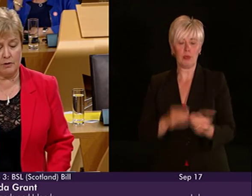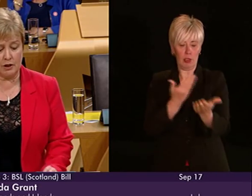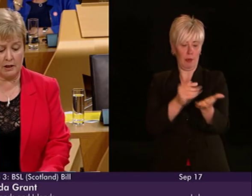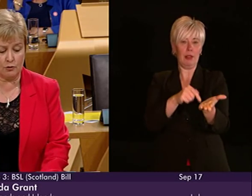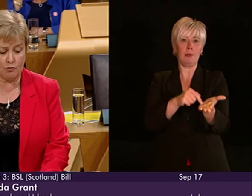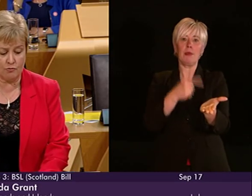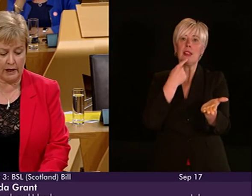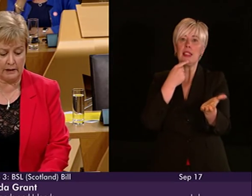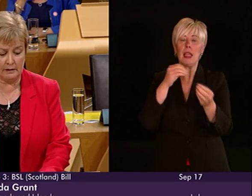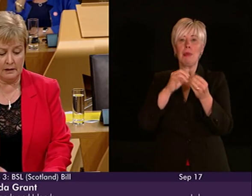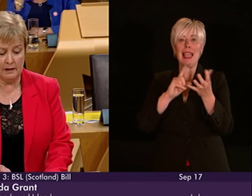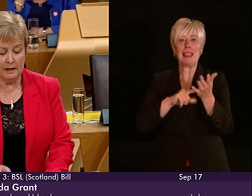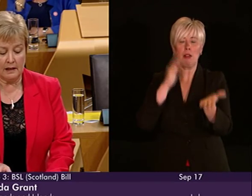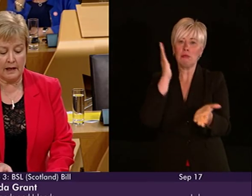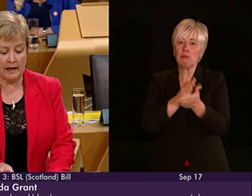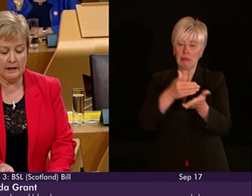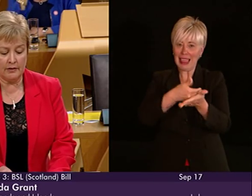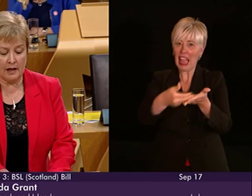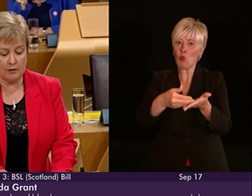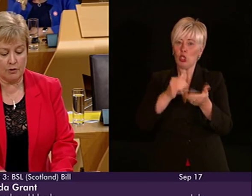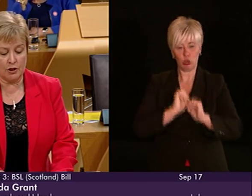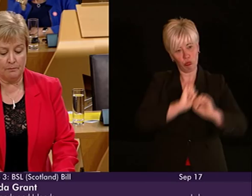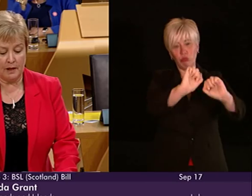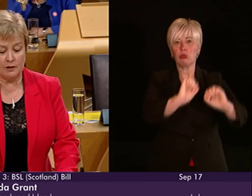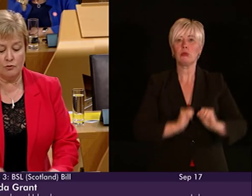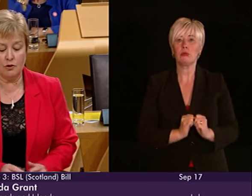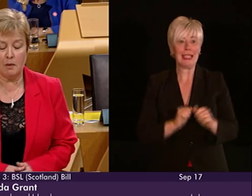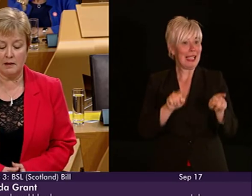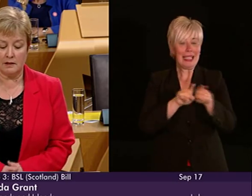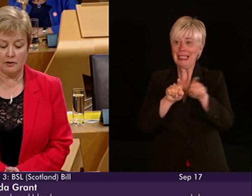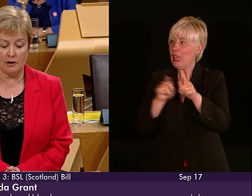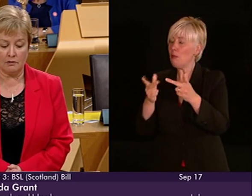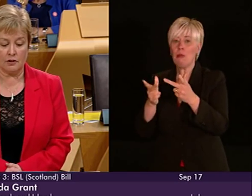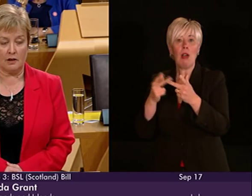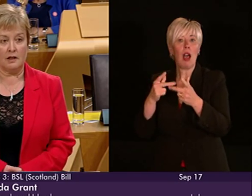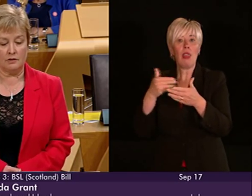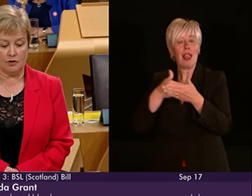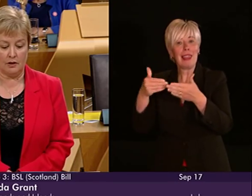language in its own right. Like any language, it is used to pass down culture and history